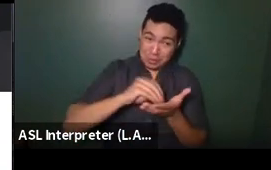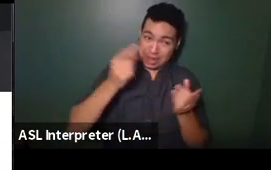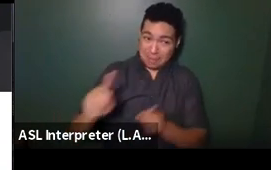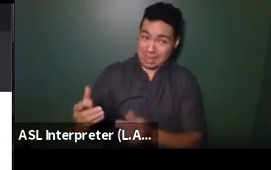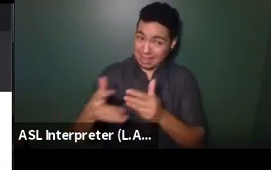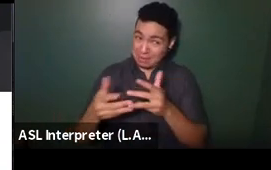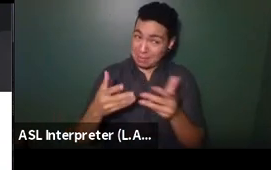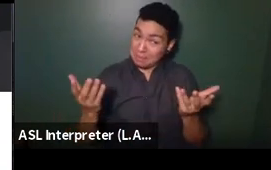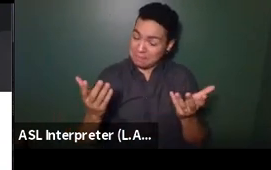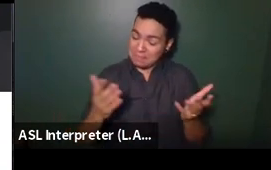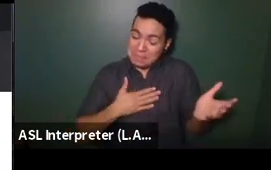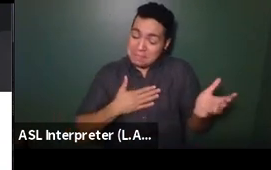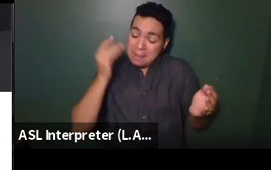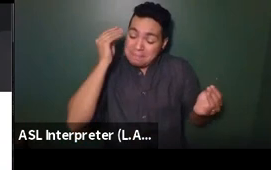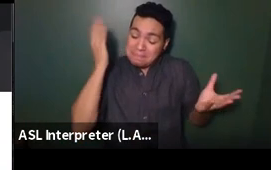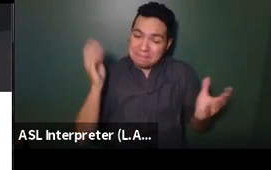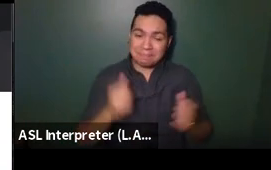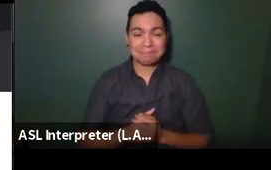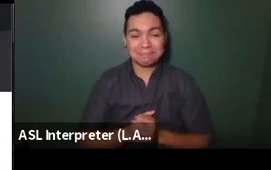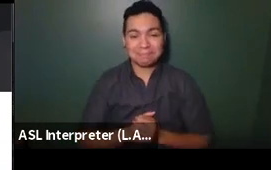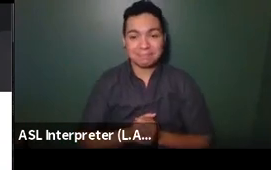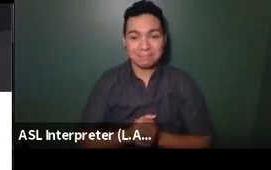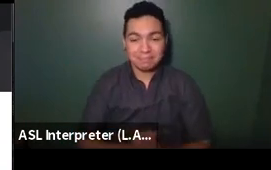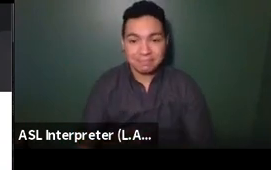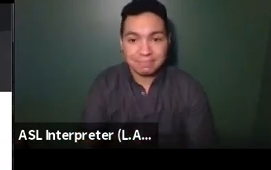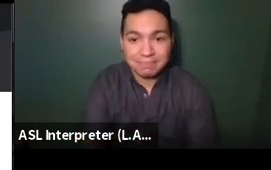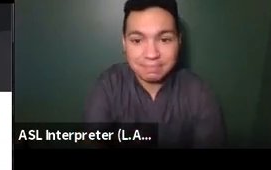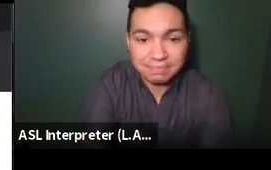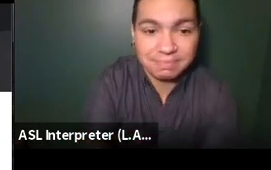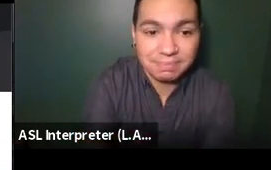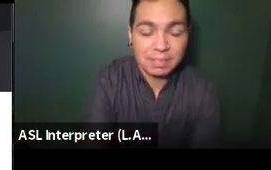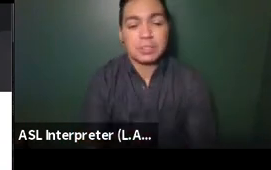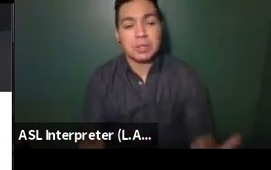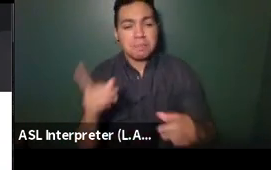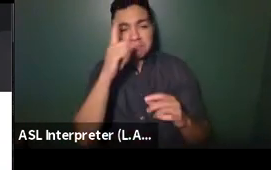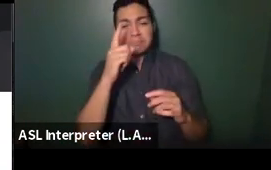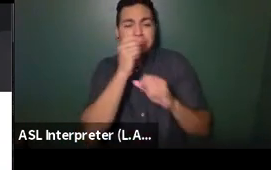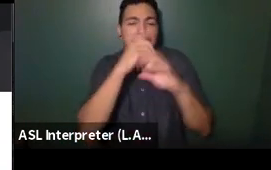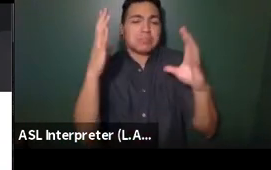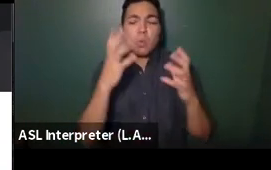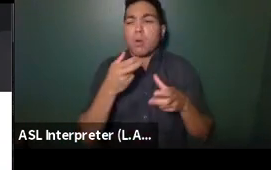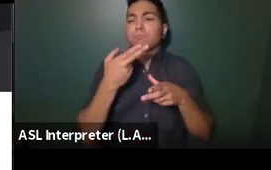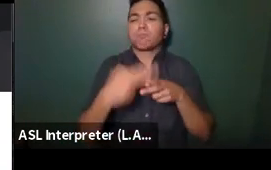Katherine Livick - ESD 112: So let's say I do want a really quick check-in, formative assessment, something that I want to look at